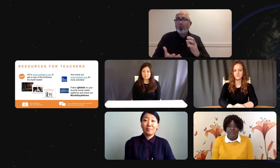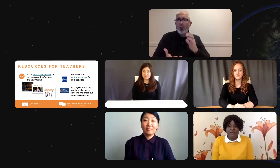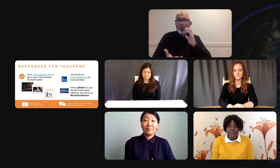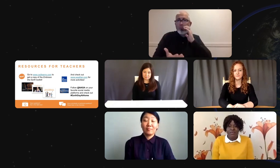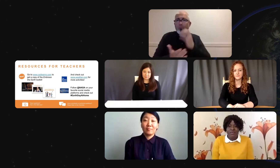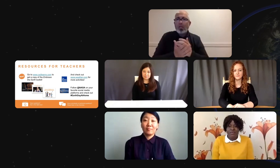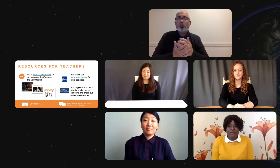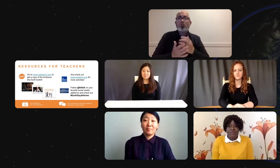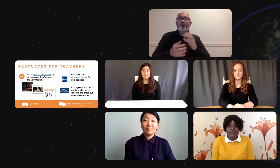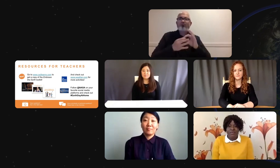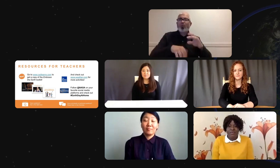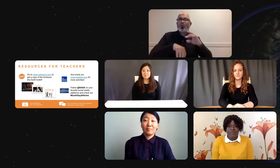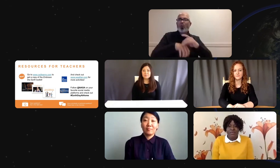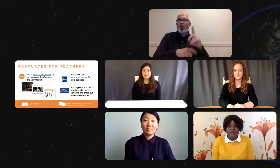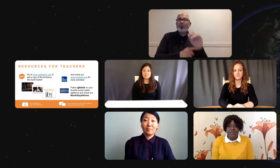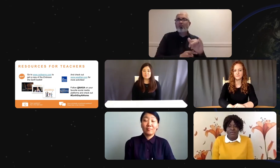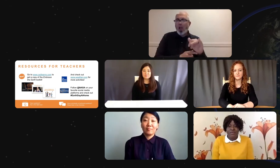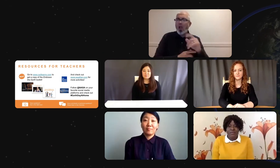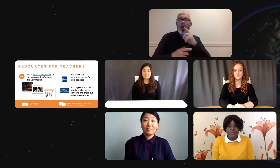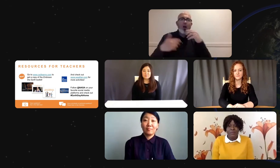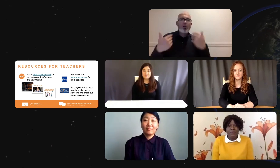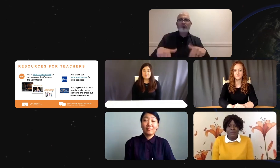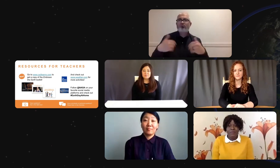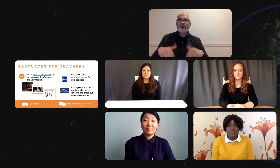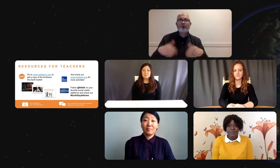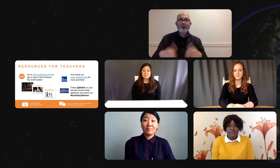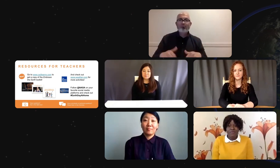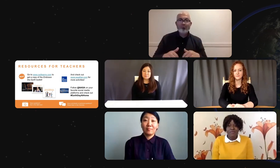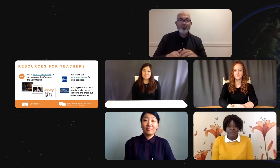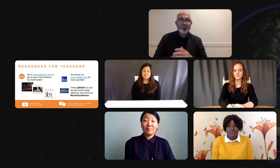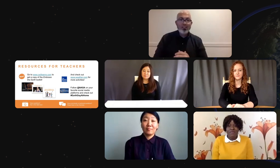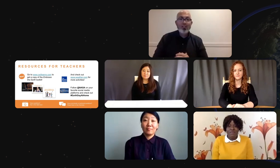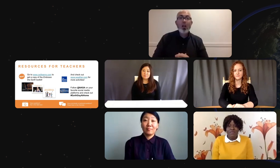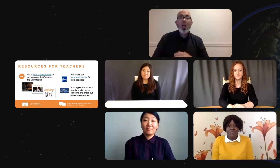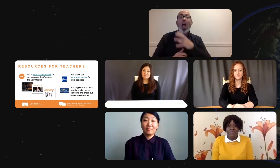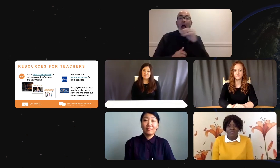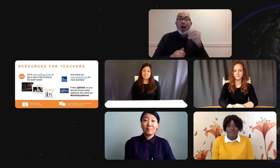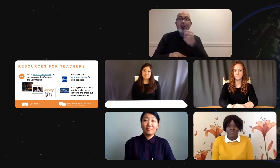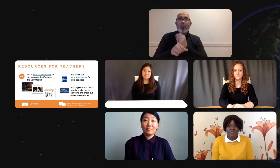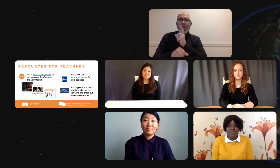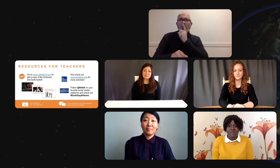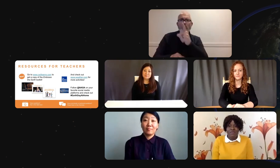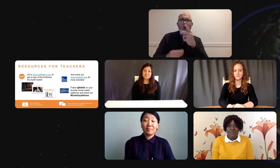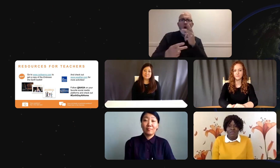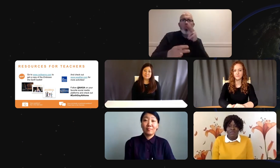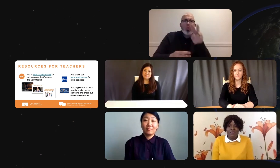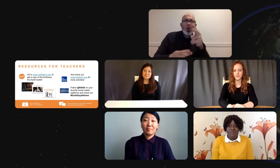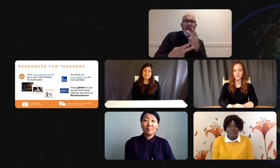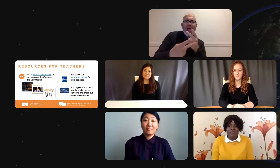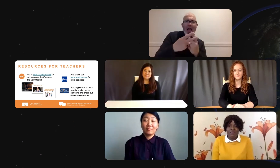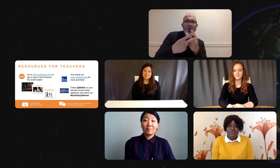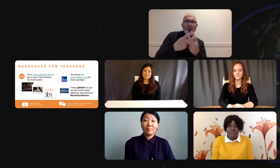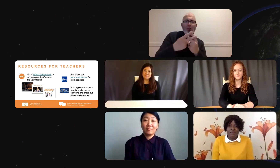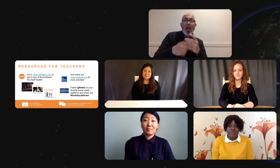There! They're releasing a large amount of data, information, and pictures in regard to Earth